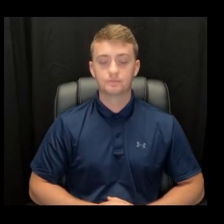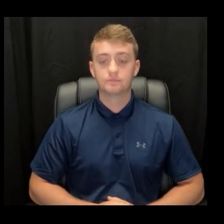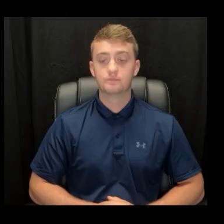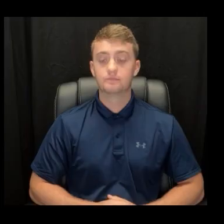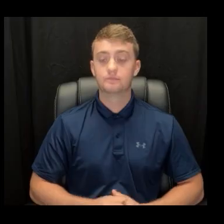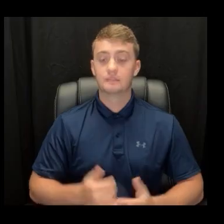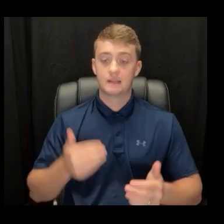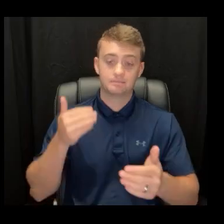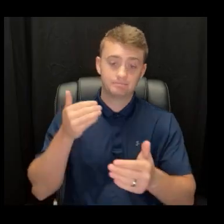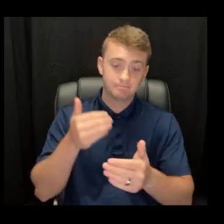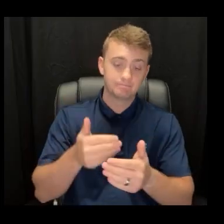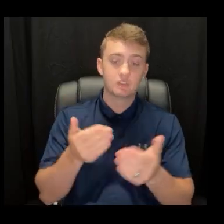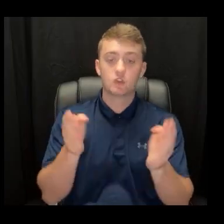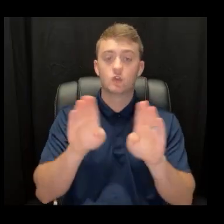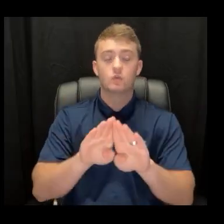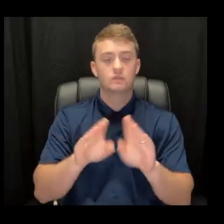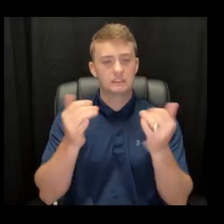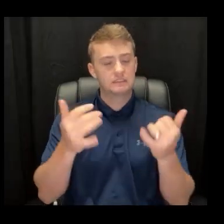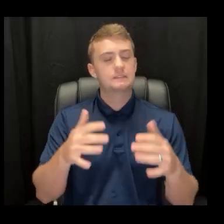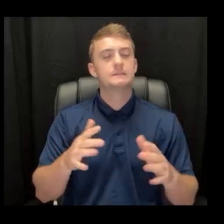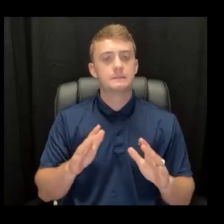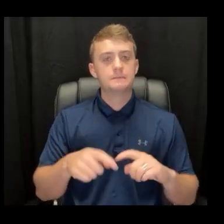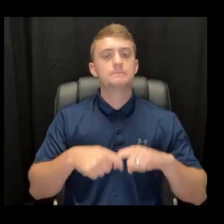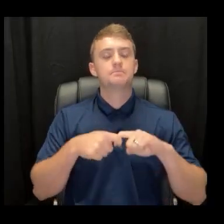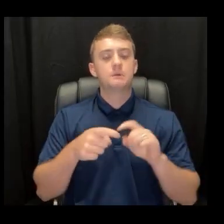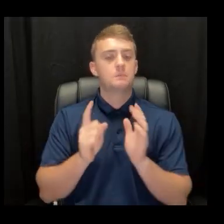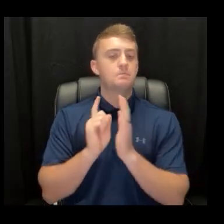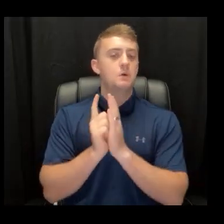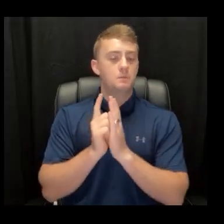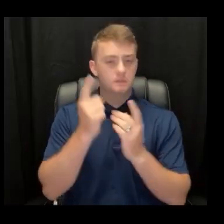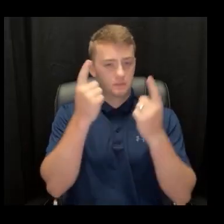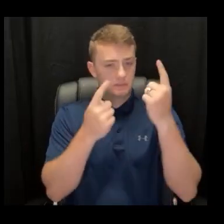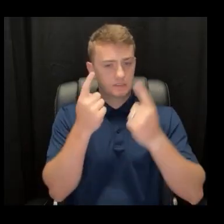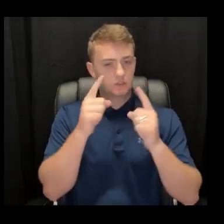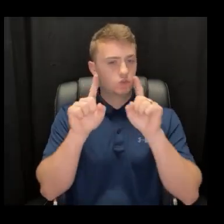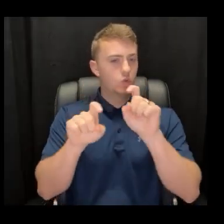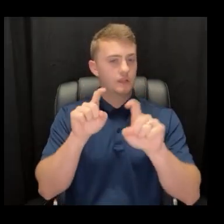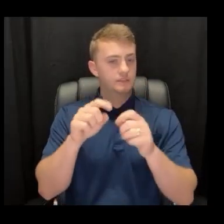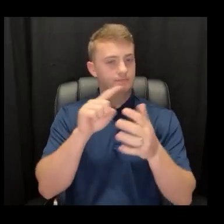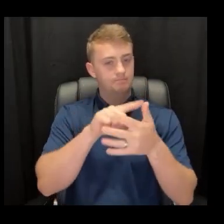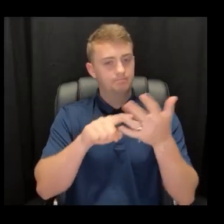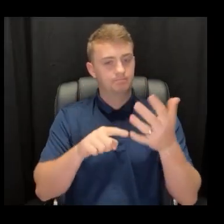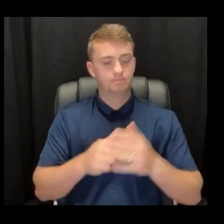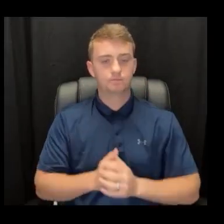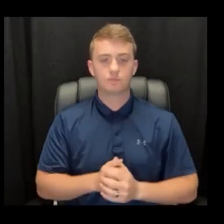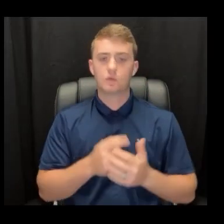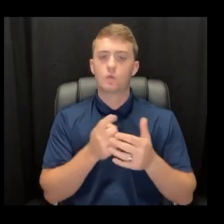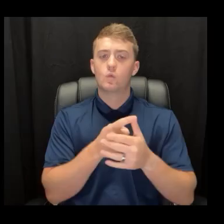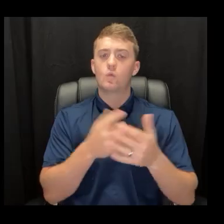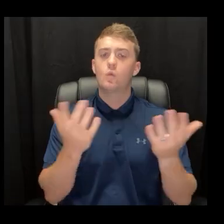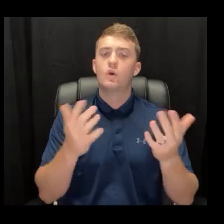As we come to a close, take a moment and consider these questions. What new action